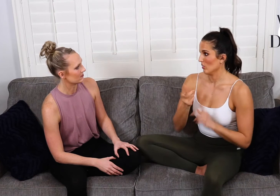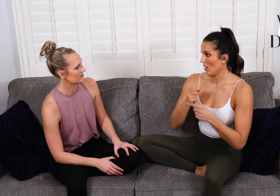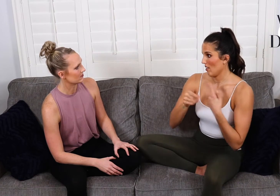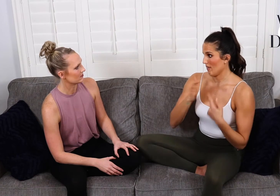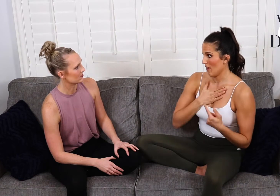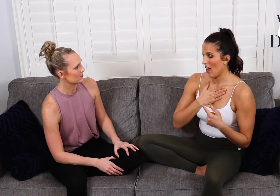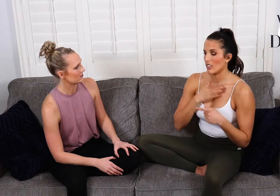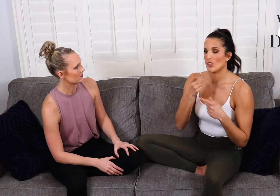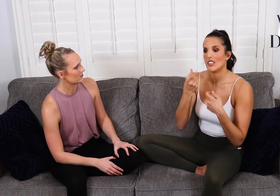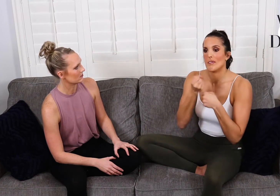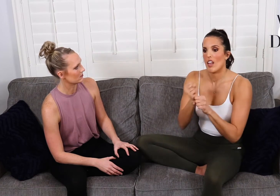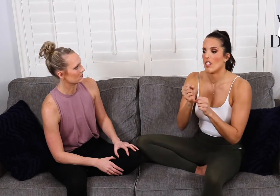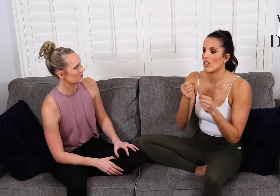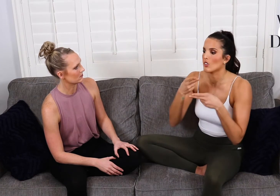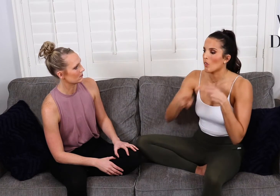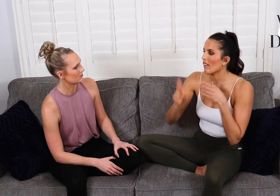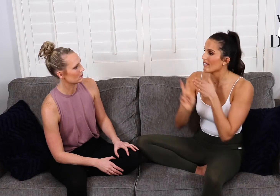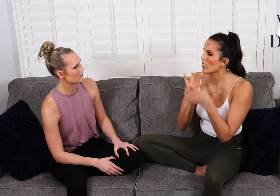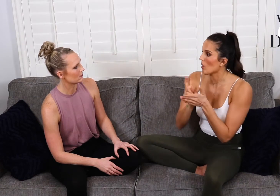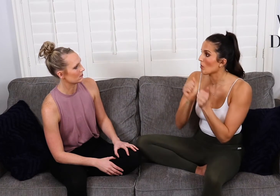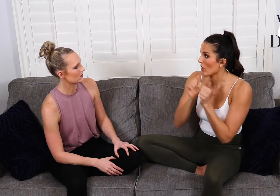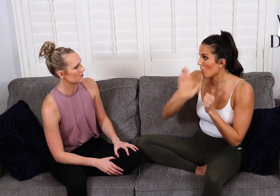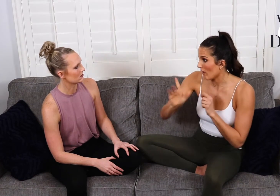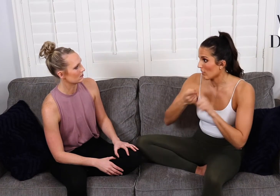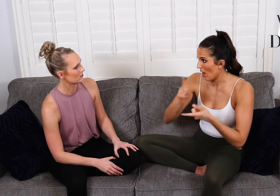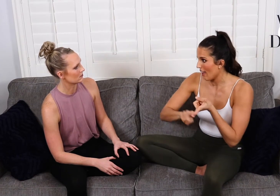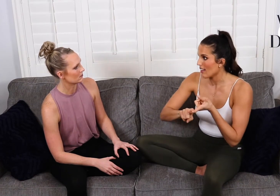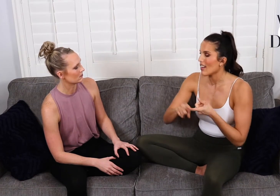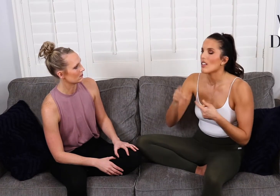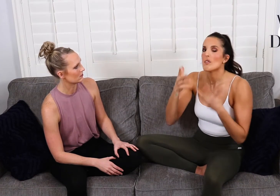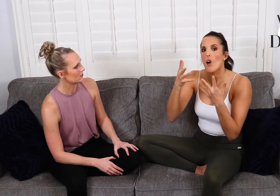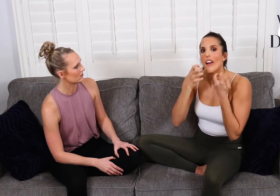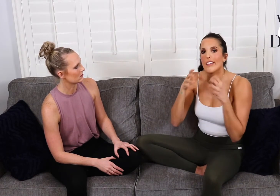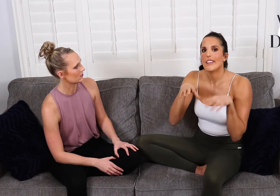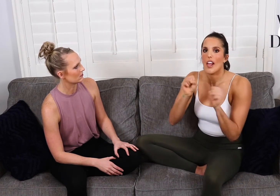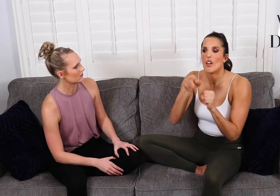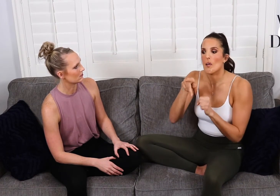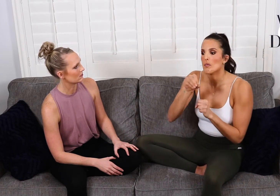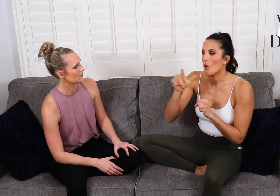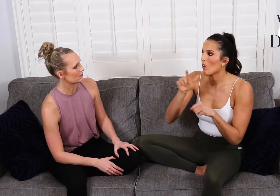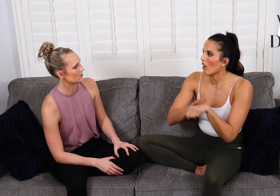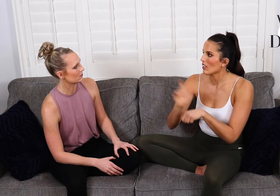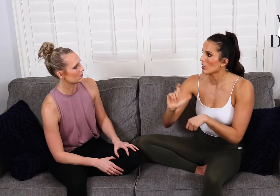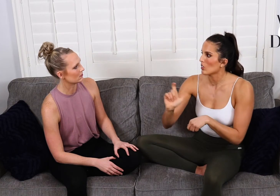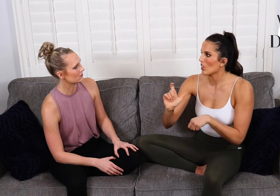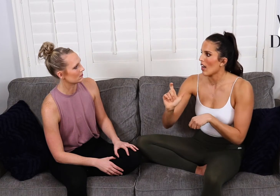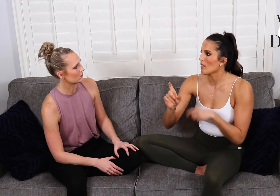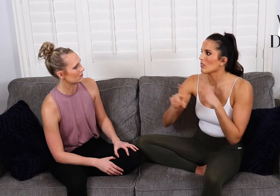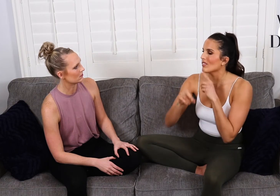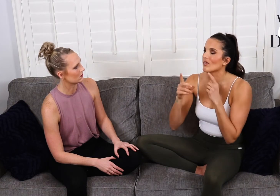actor friend of mine. She made a short film with her friend and she wanted to take a poll on Instagram